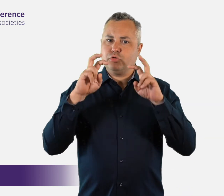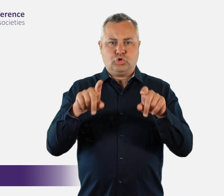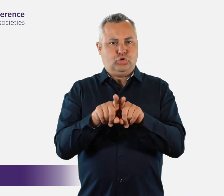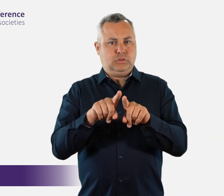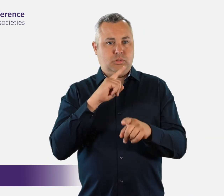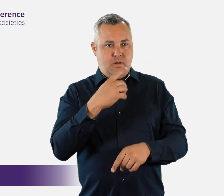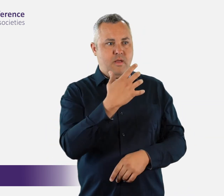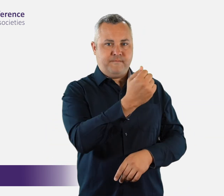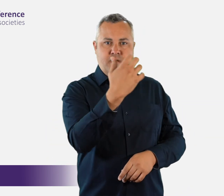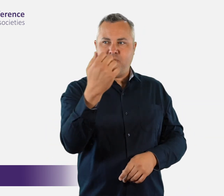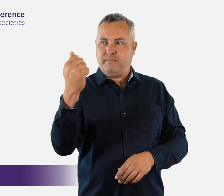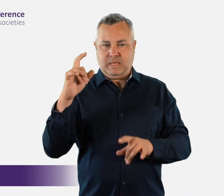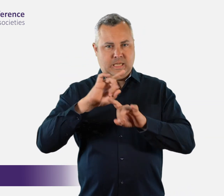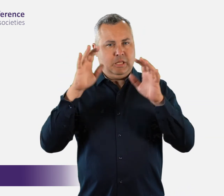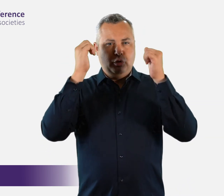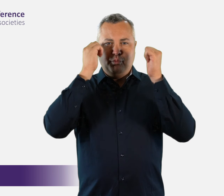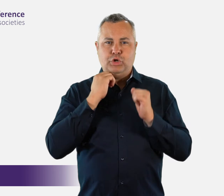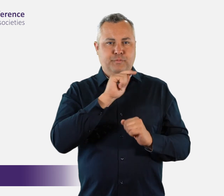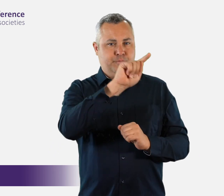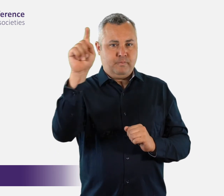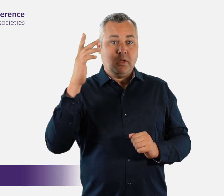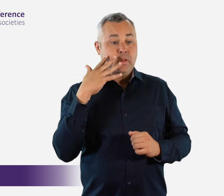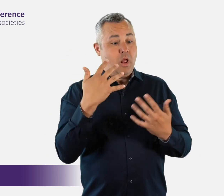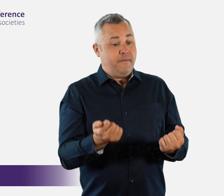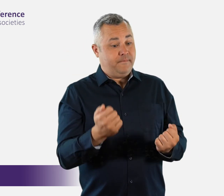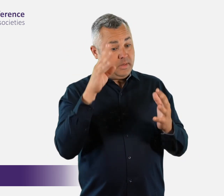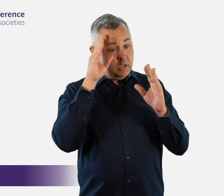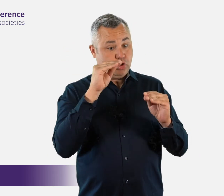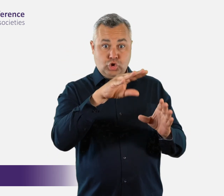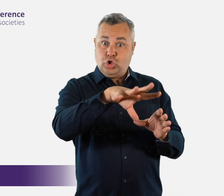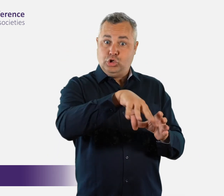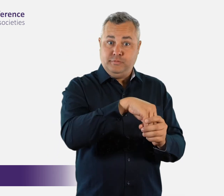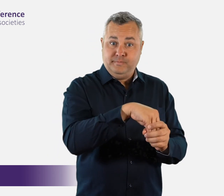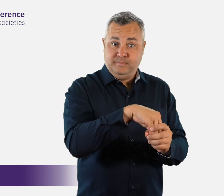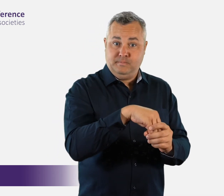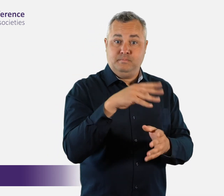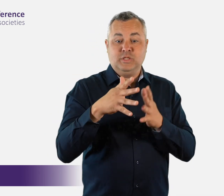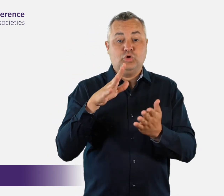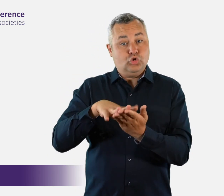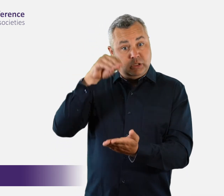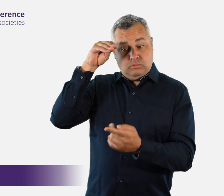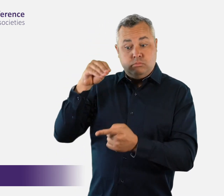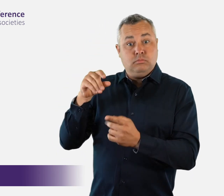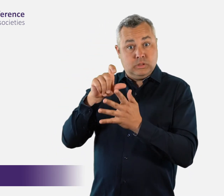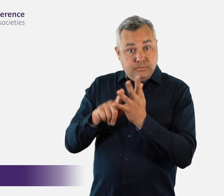Research also demonstrates there is ‘clear and consistent evidence - that inclusive education settings can confer -